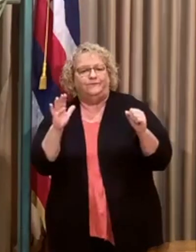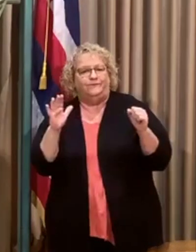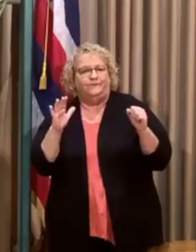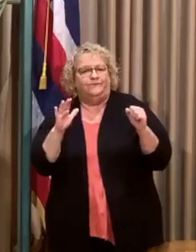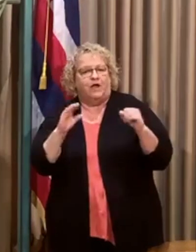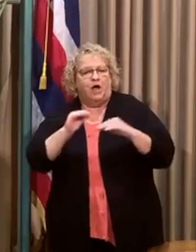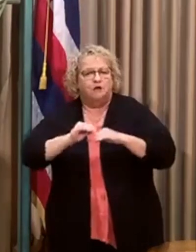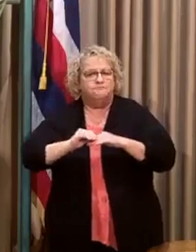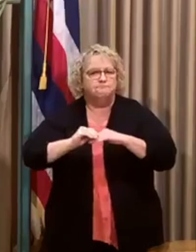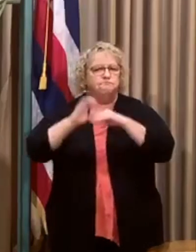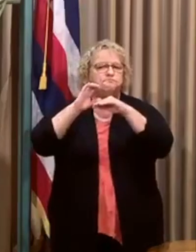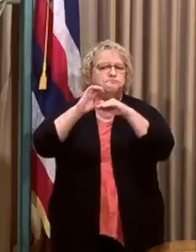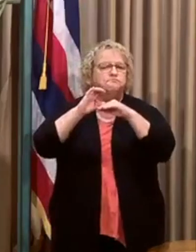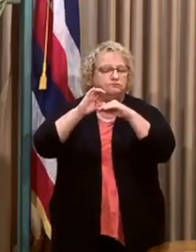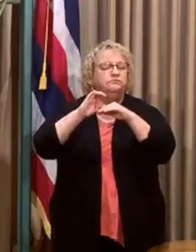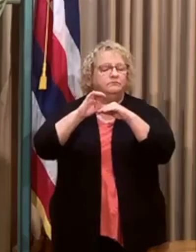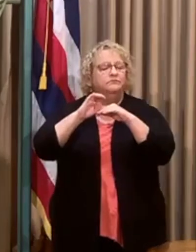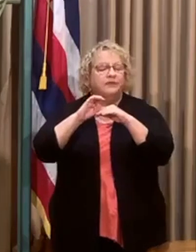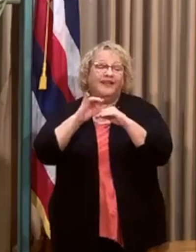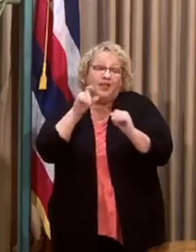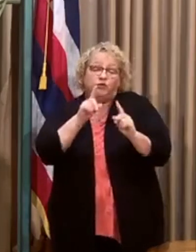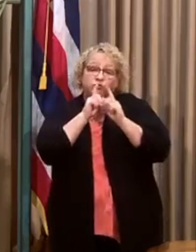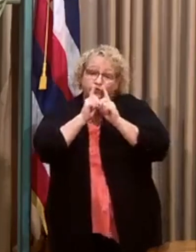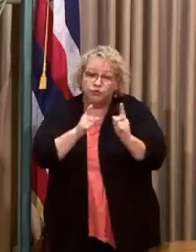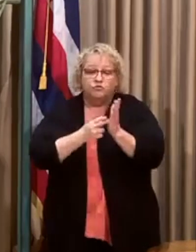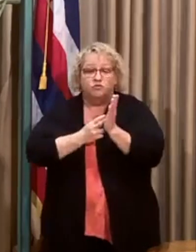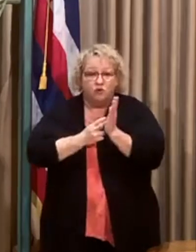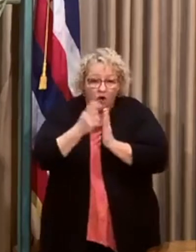I think that's a fact of life that all of us are preparing for.